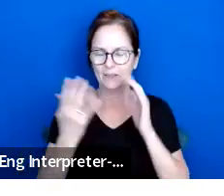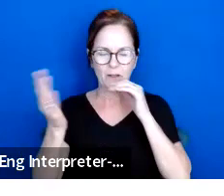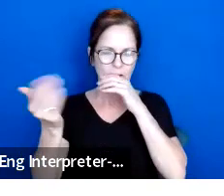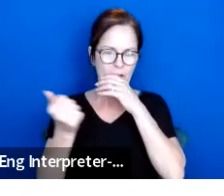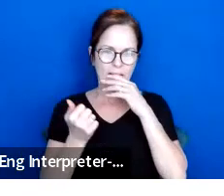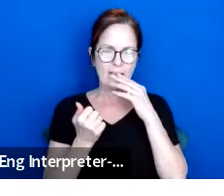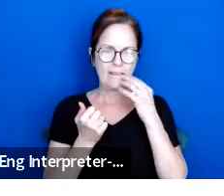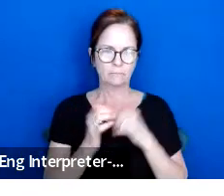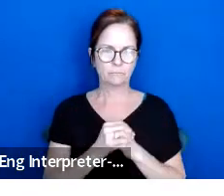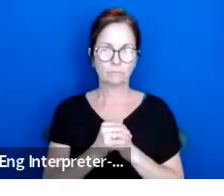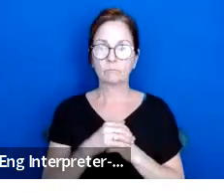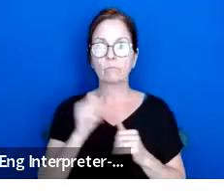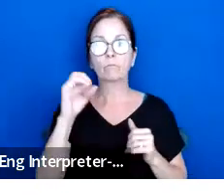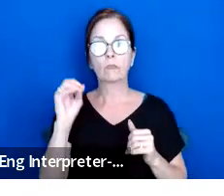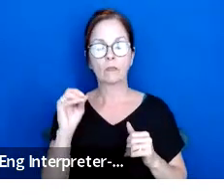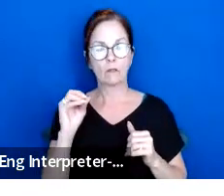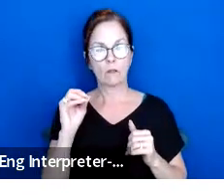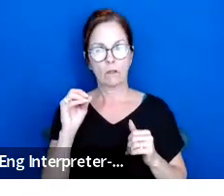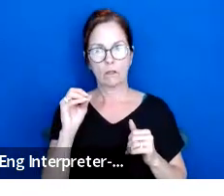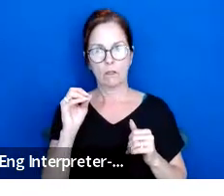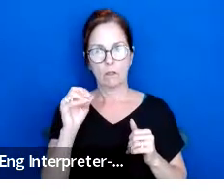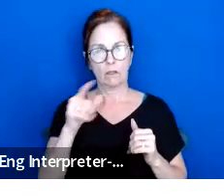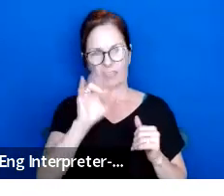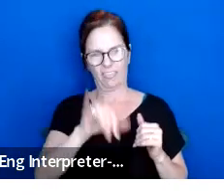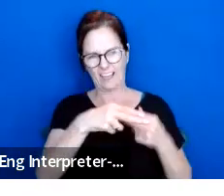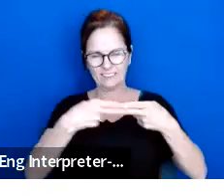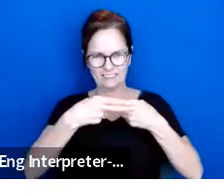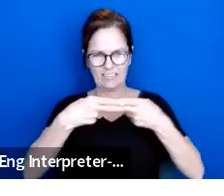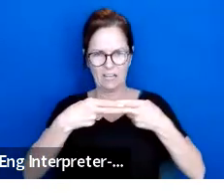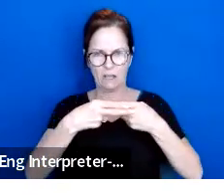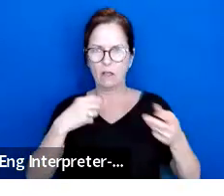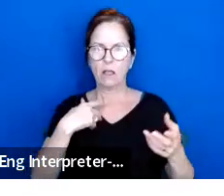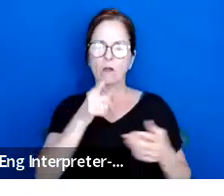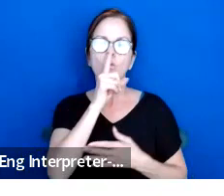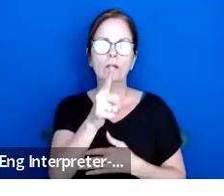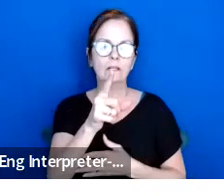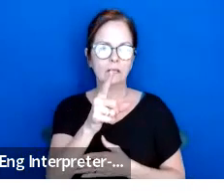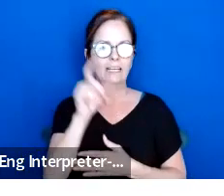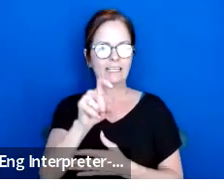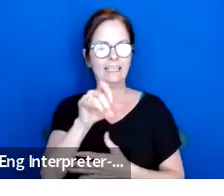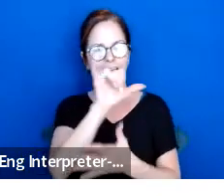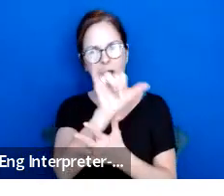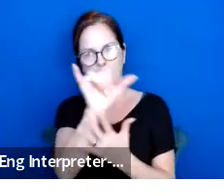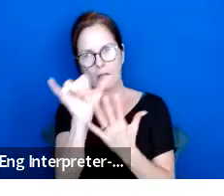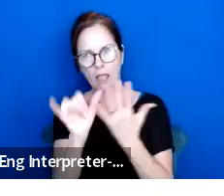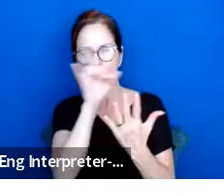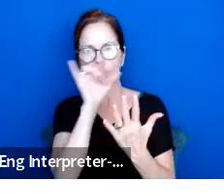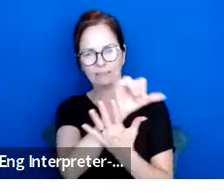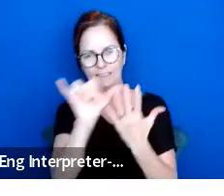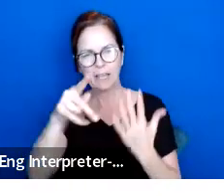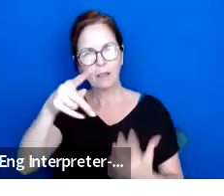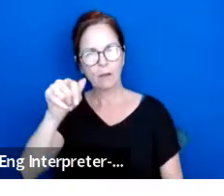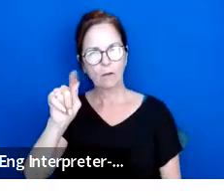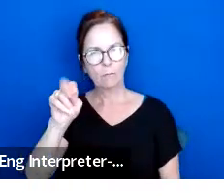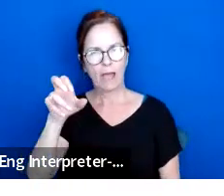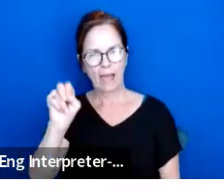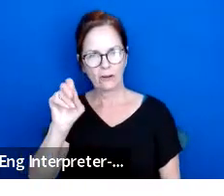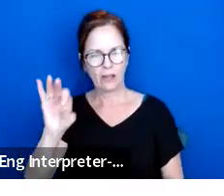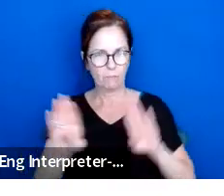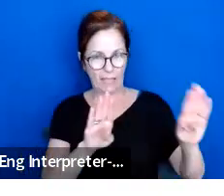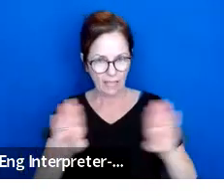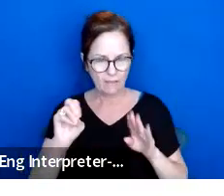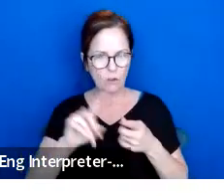Sure. Yeah, so if you look here, basically a lot of things you need a pattern of behavior or observations to bring up less and satisfactory.